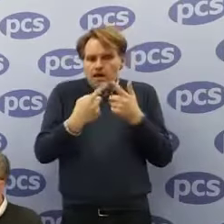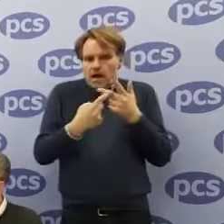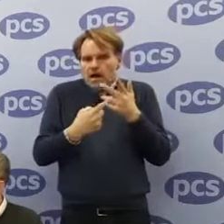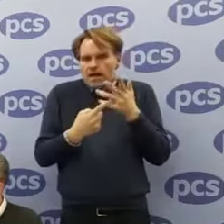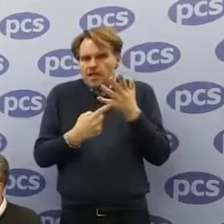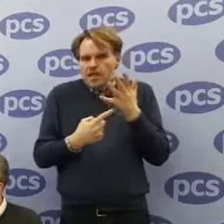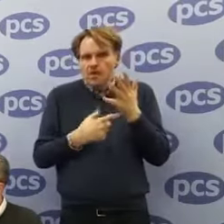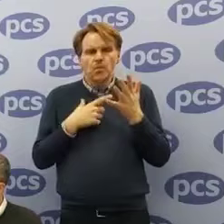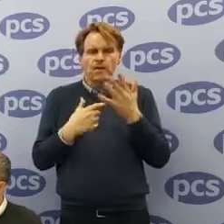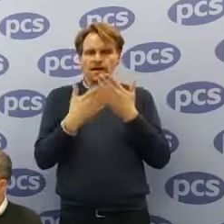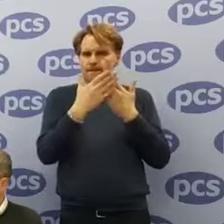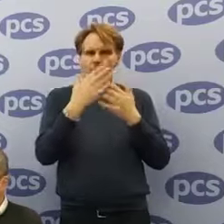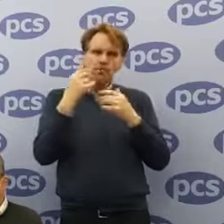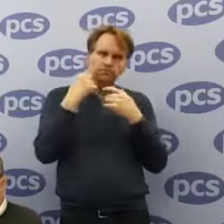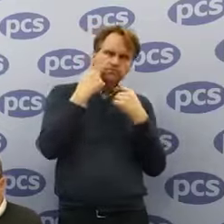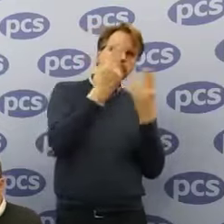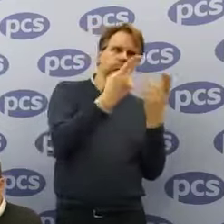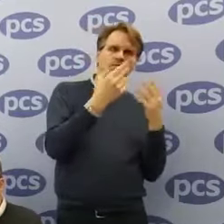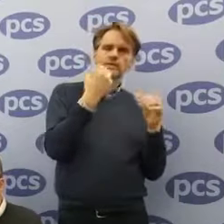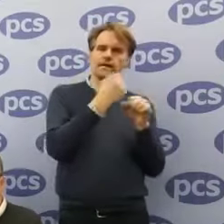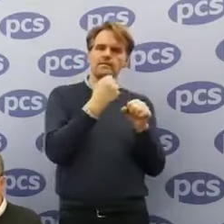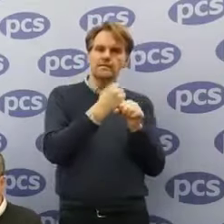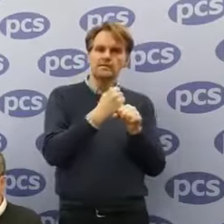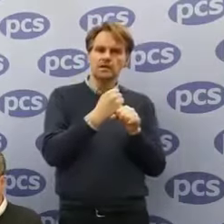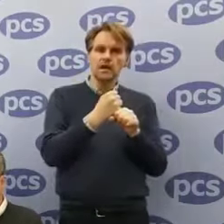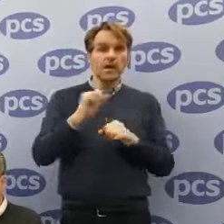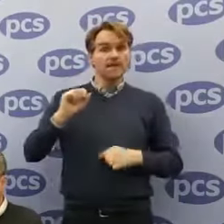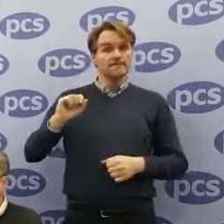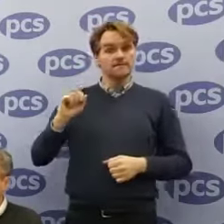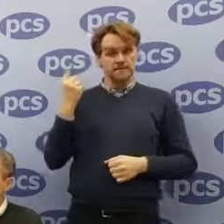do more than that and I think first and foremost members need to give us the